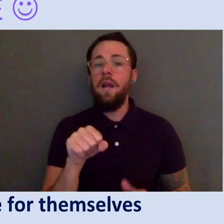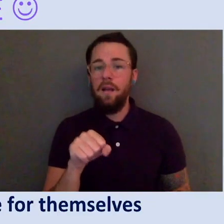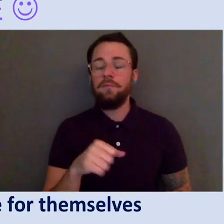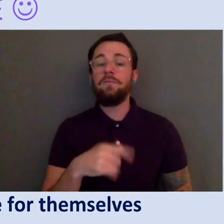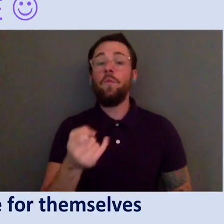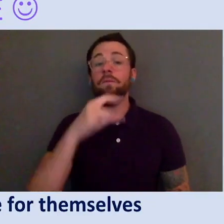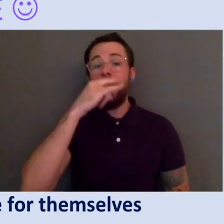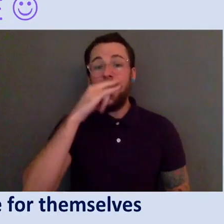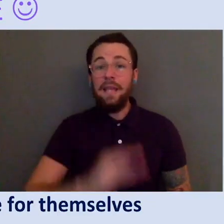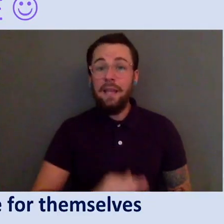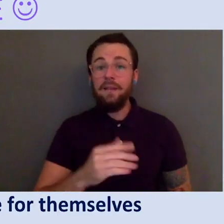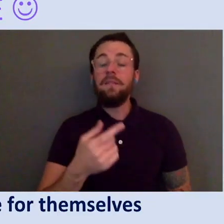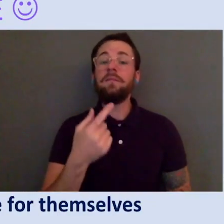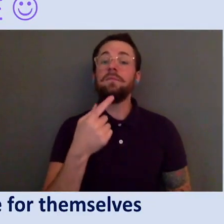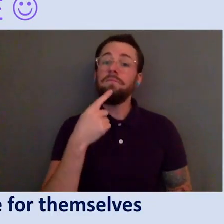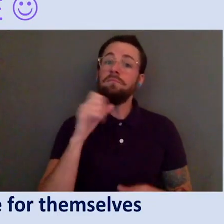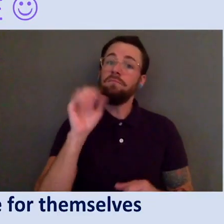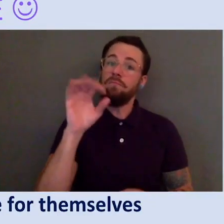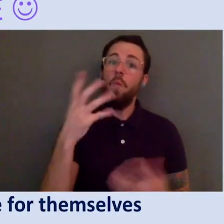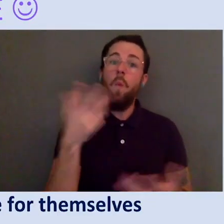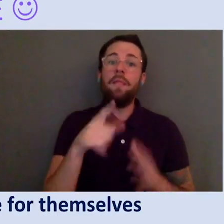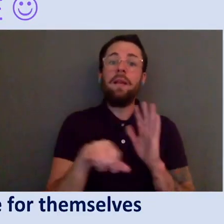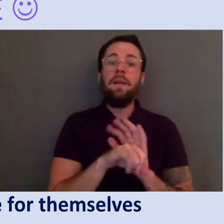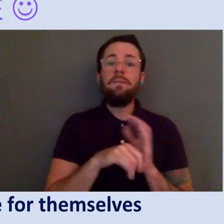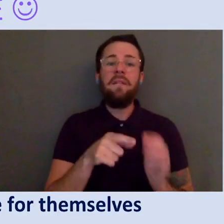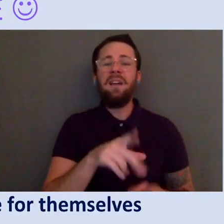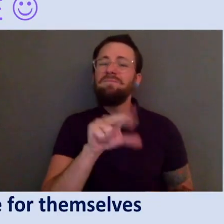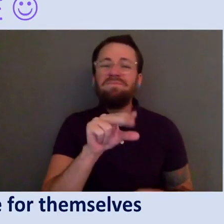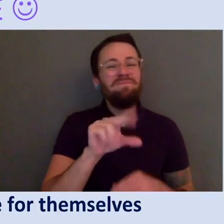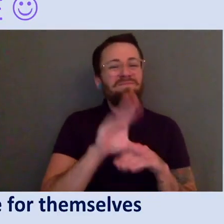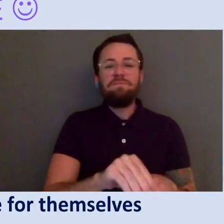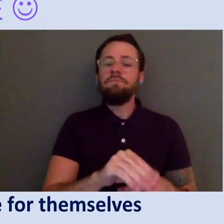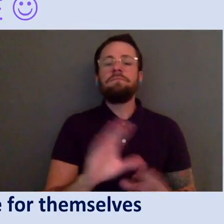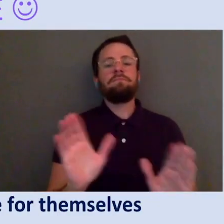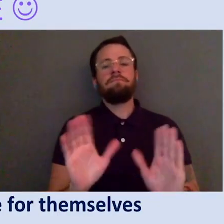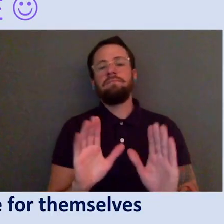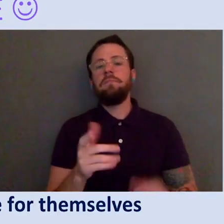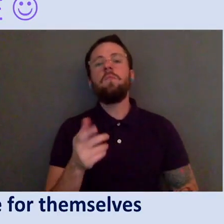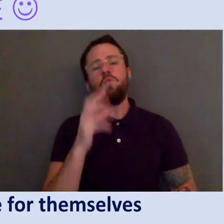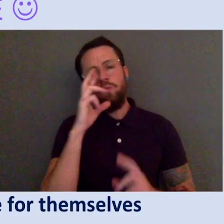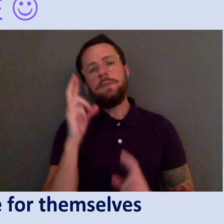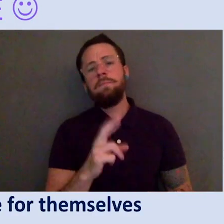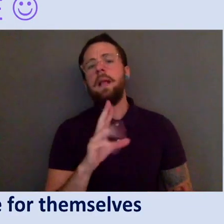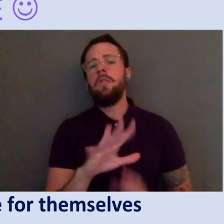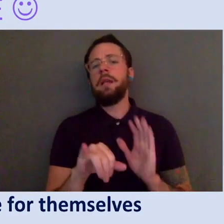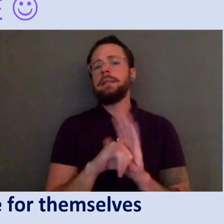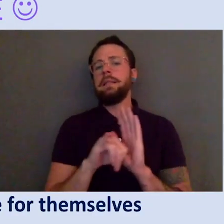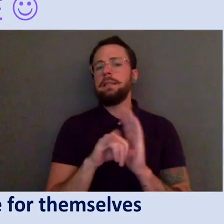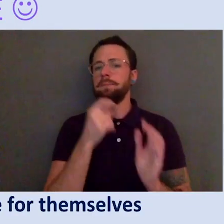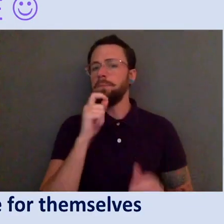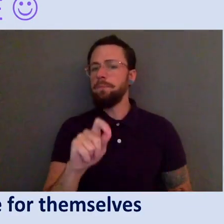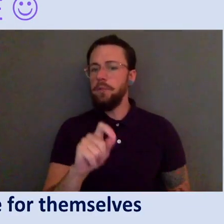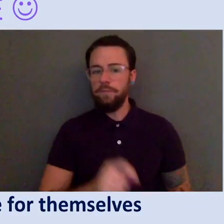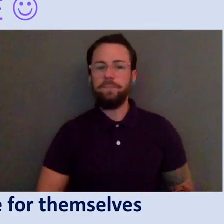non binary or they look too feminine to identify as male, t not appropriate for you to make